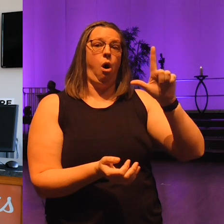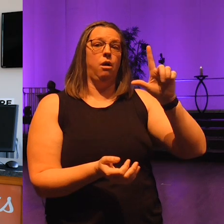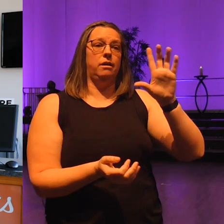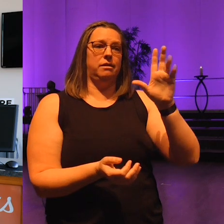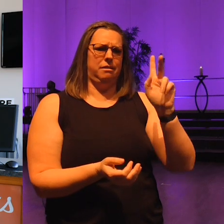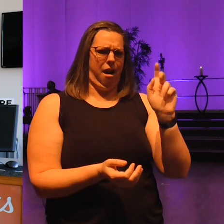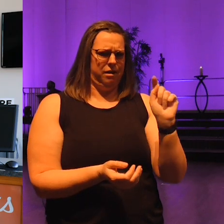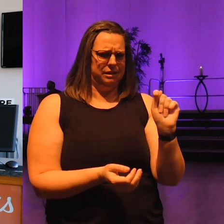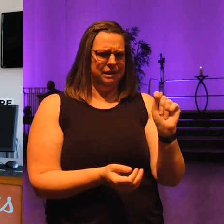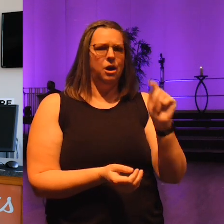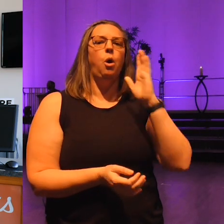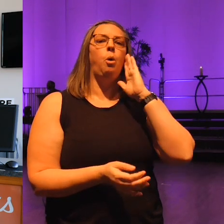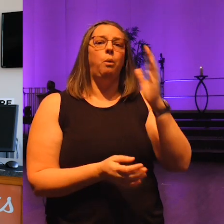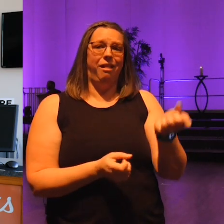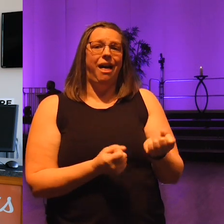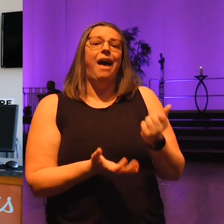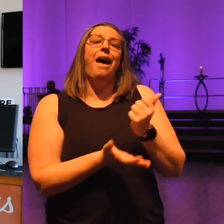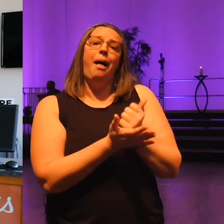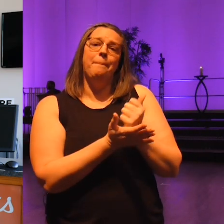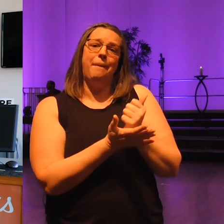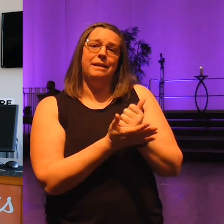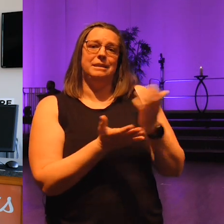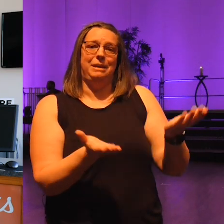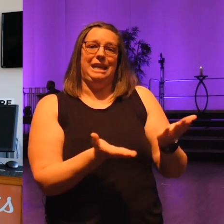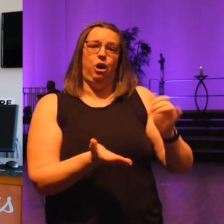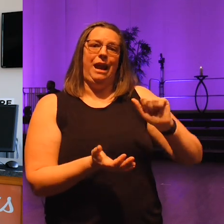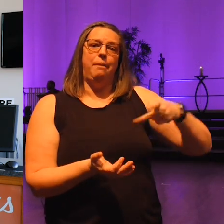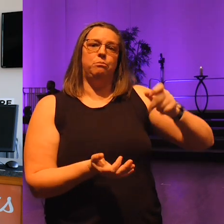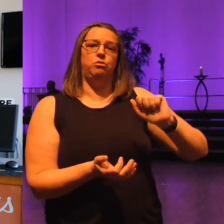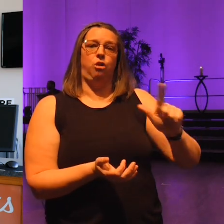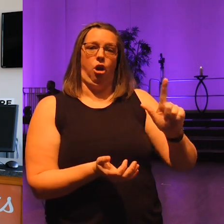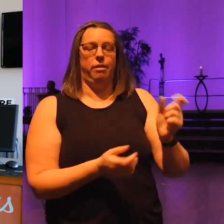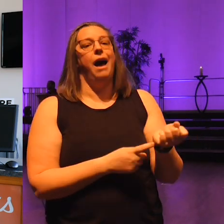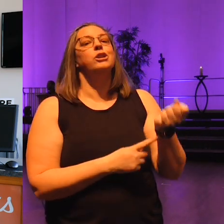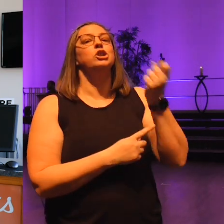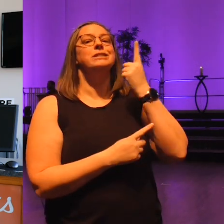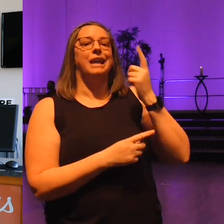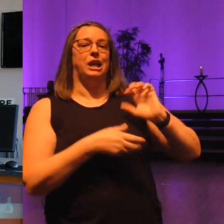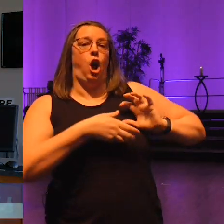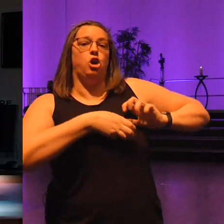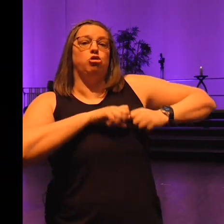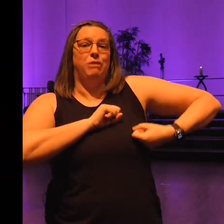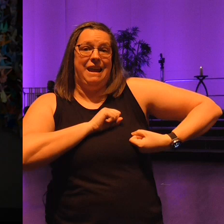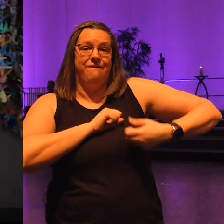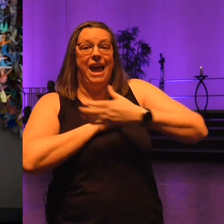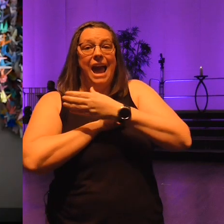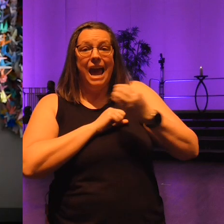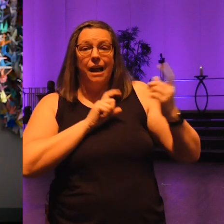along with a workshop about the artart of companioning the mner by your ticket today hey